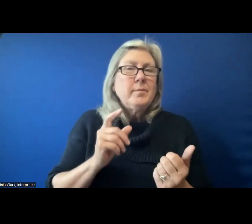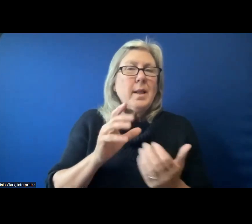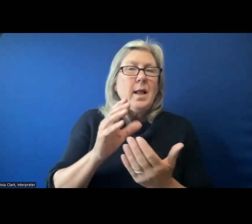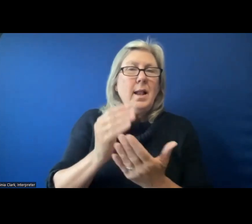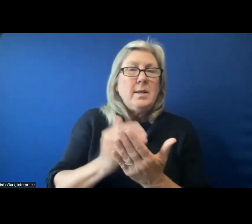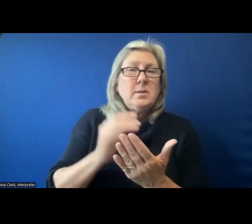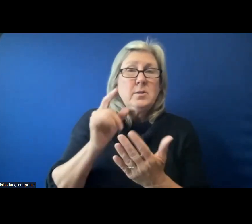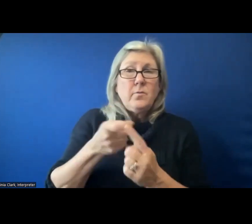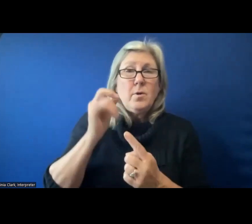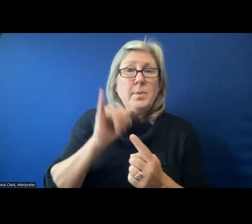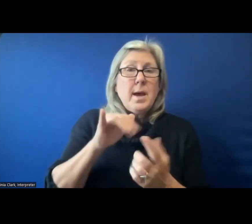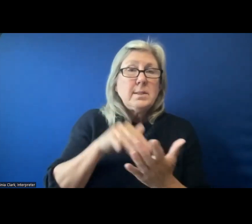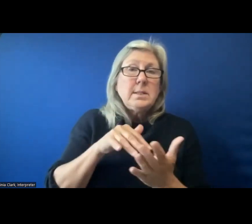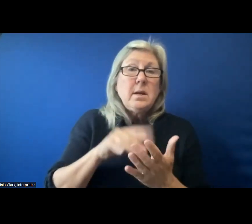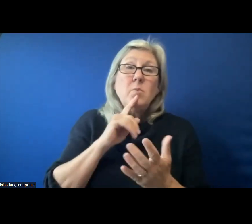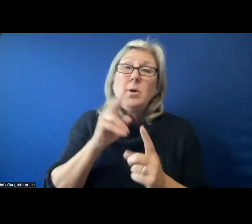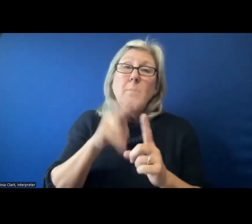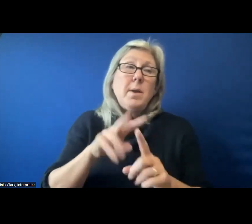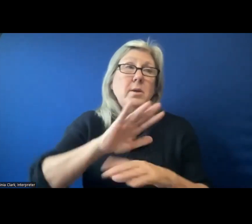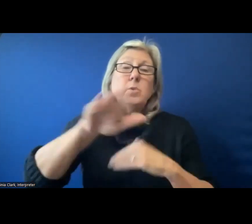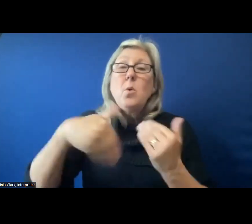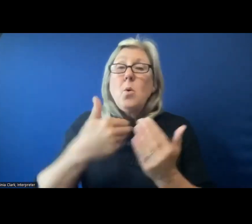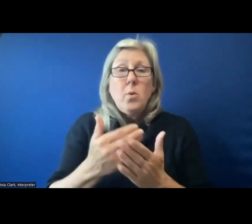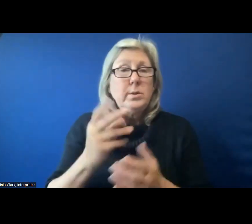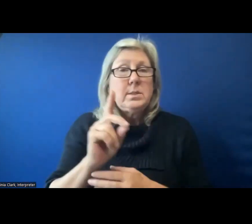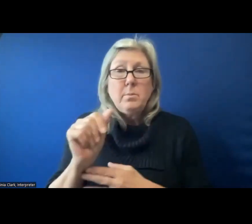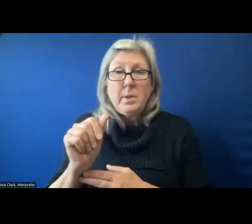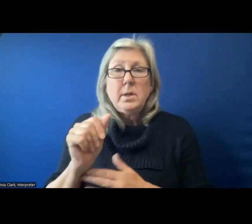the whole disability community. And I want to stress that this brief and the